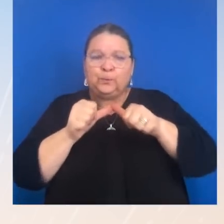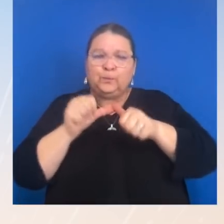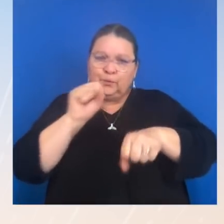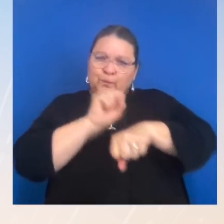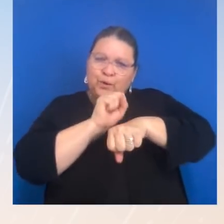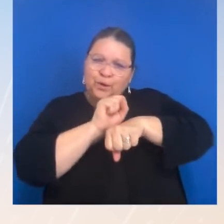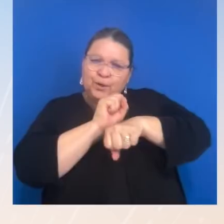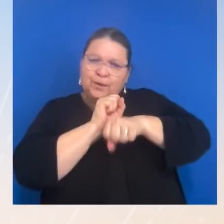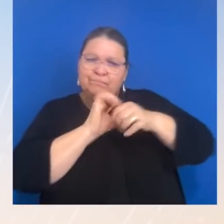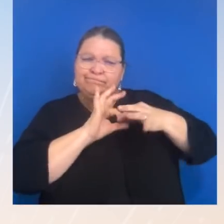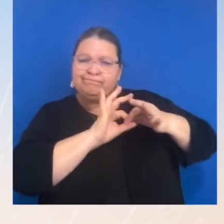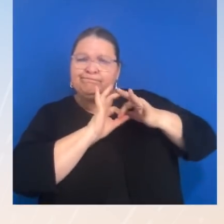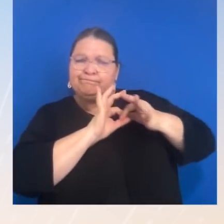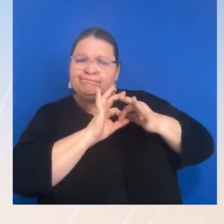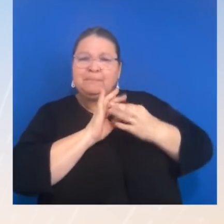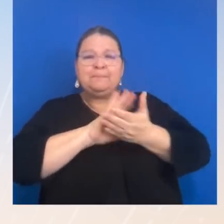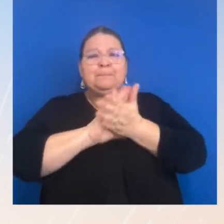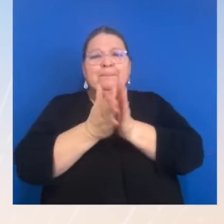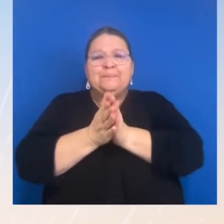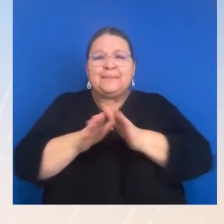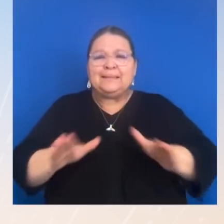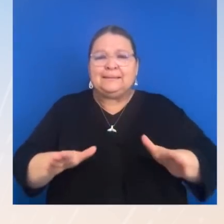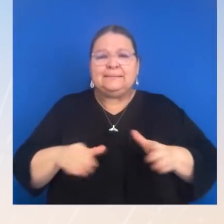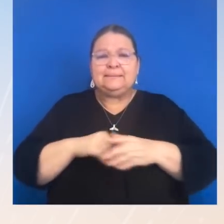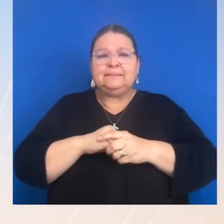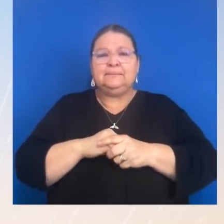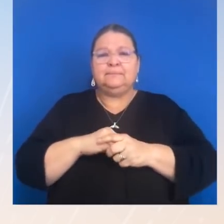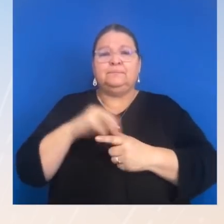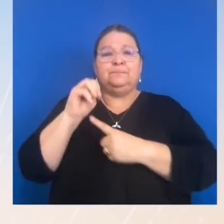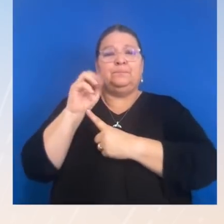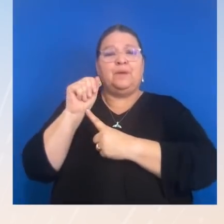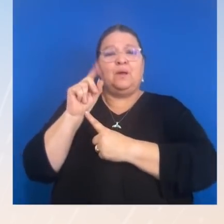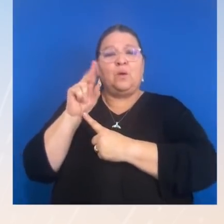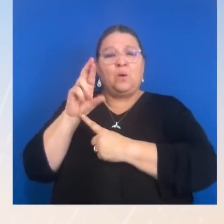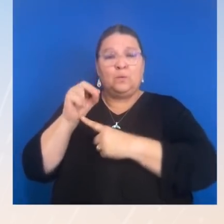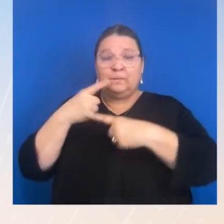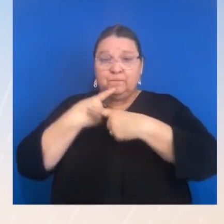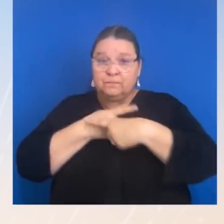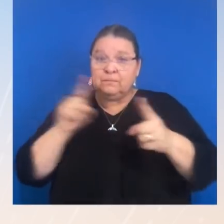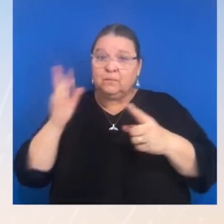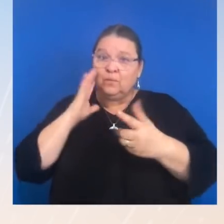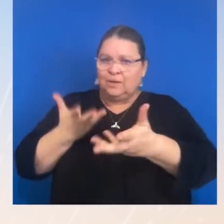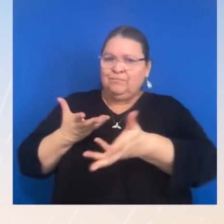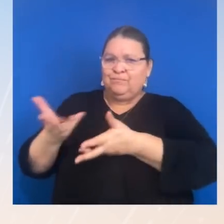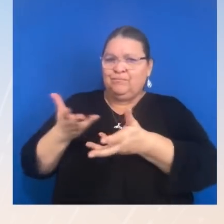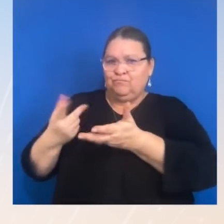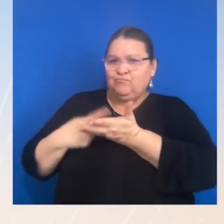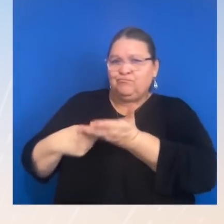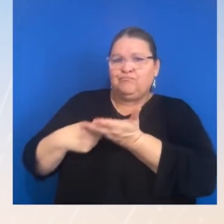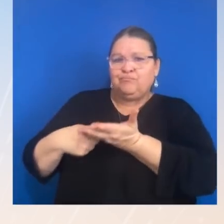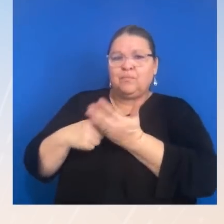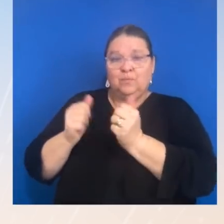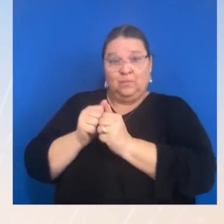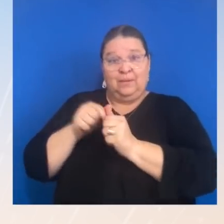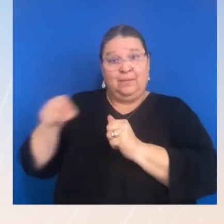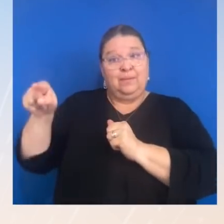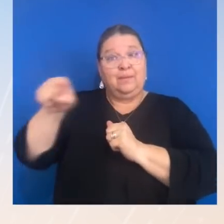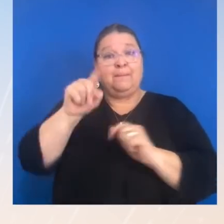to be a part of the talks with the opposition in Mexico. But as you are assessing how to spend your energies in this time of a lot of news in the world,